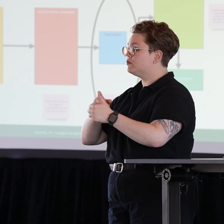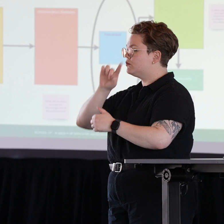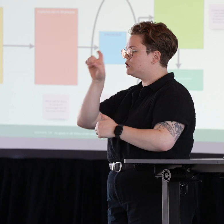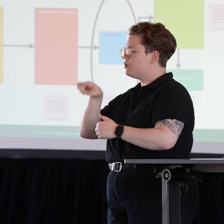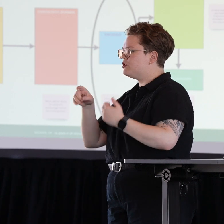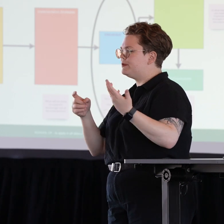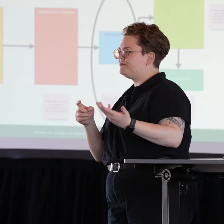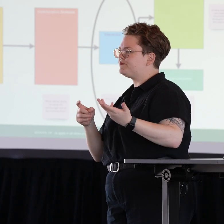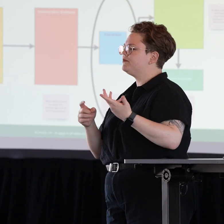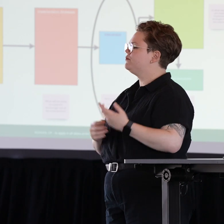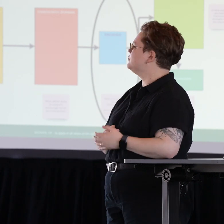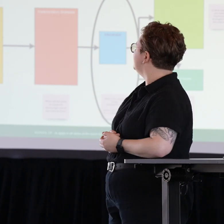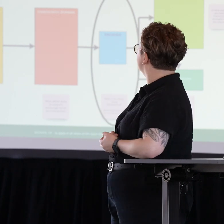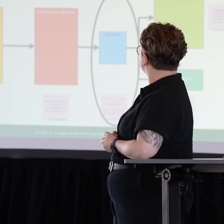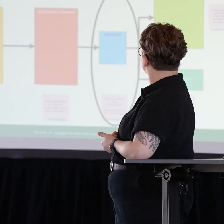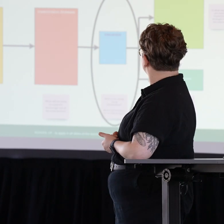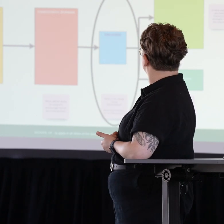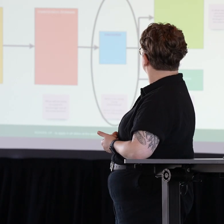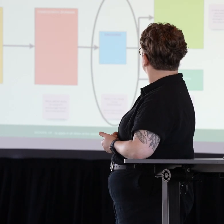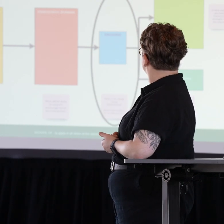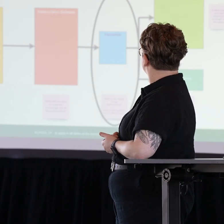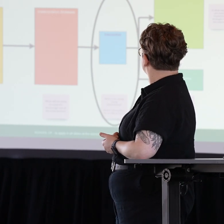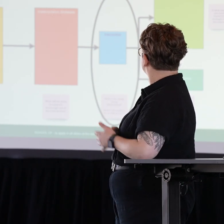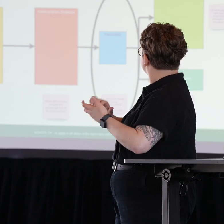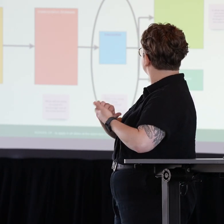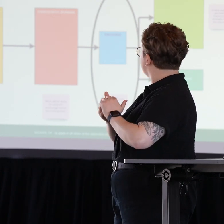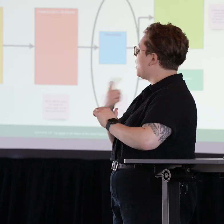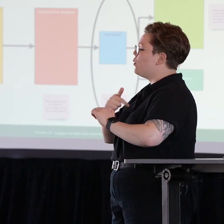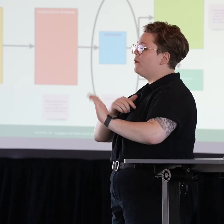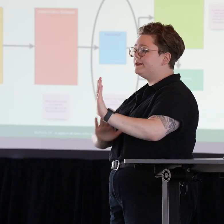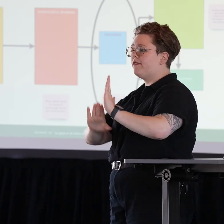can we develop evidence based interventions that can be